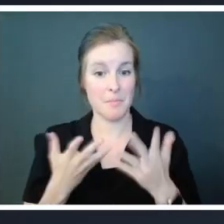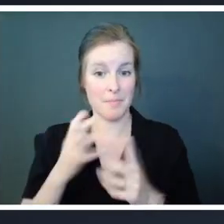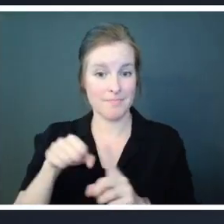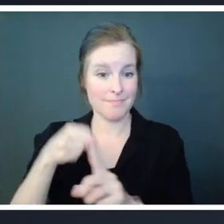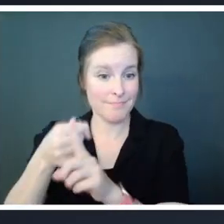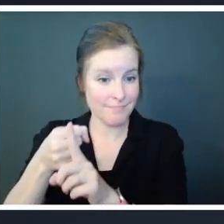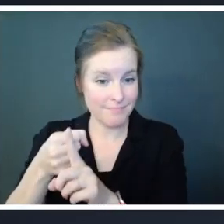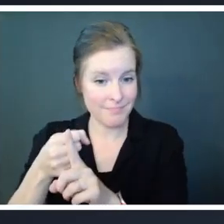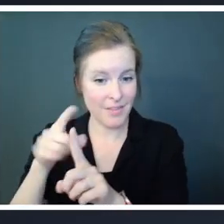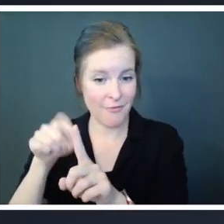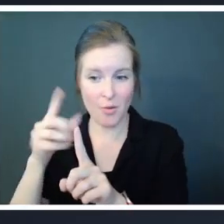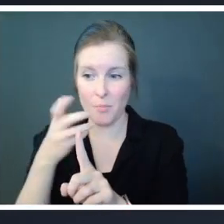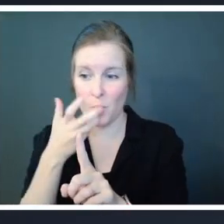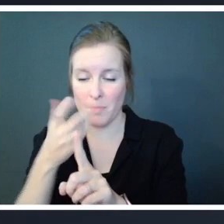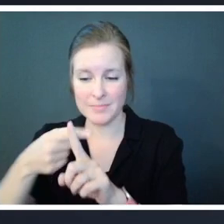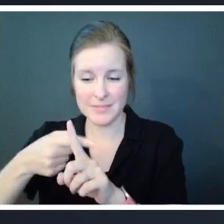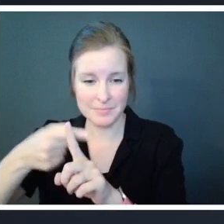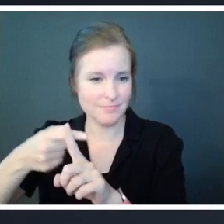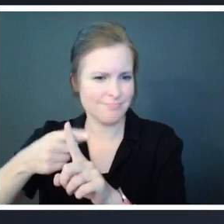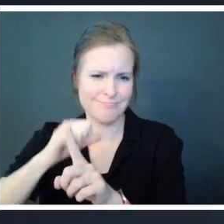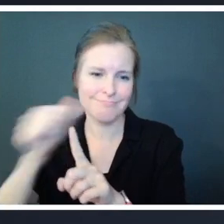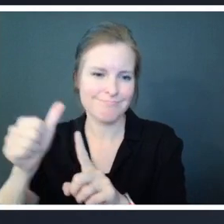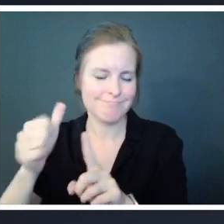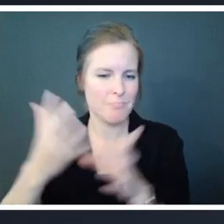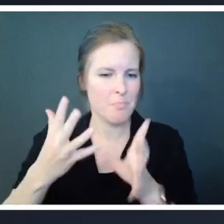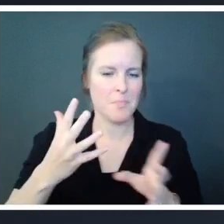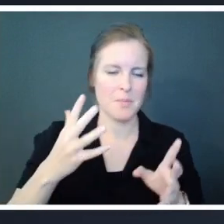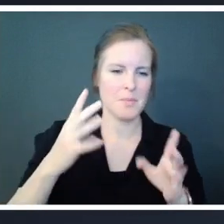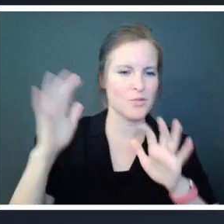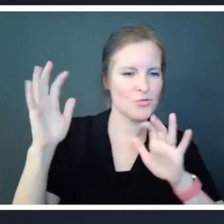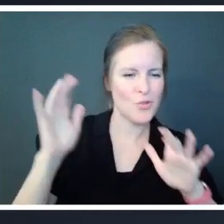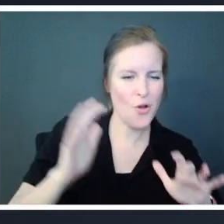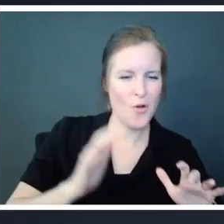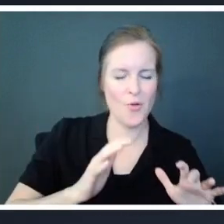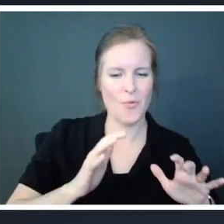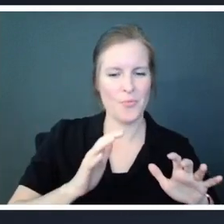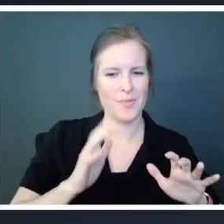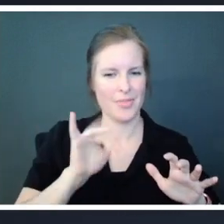We might have a really huge snowstorm, and that could be part of climate change. It does not